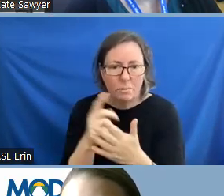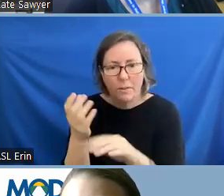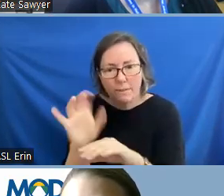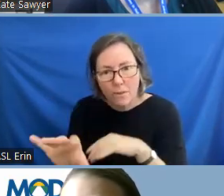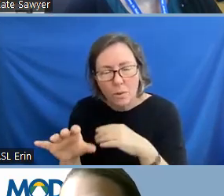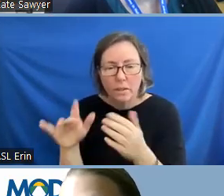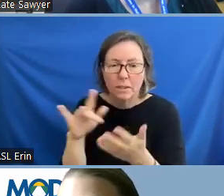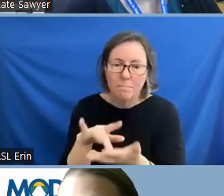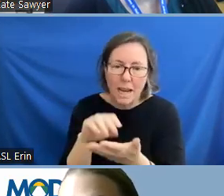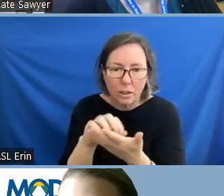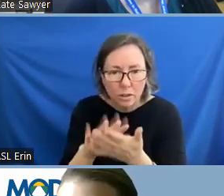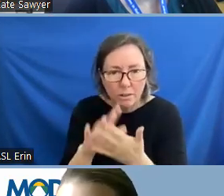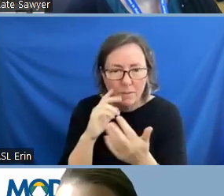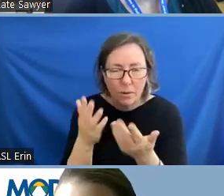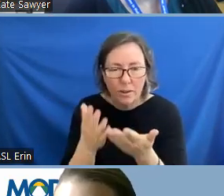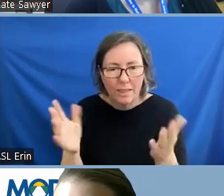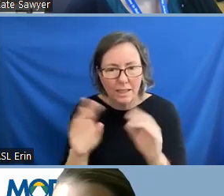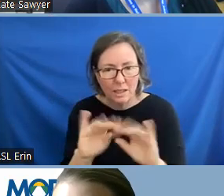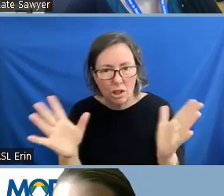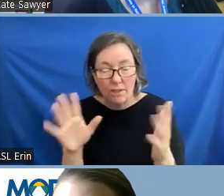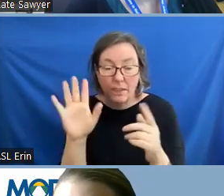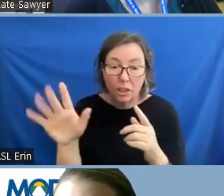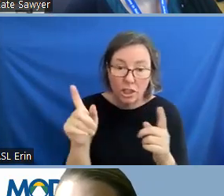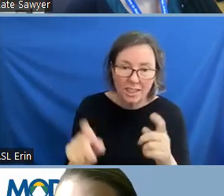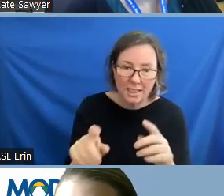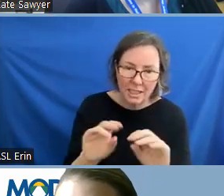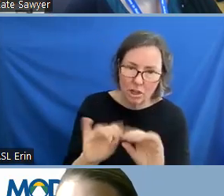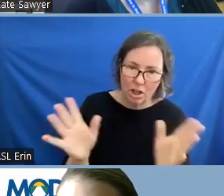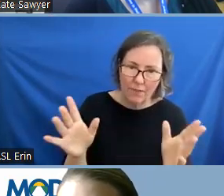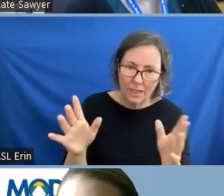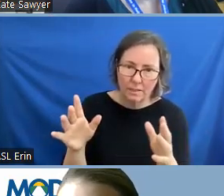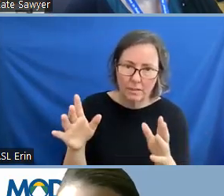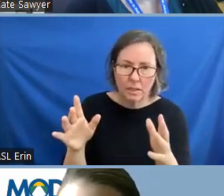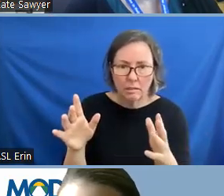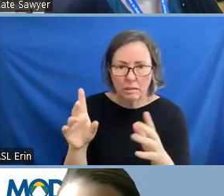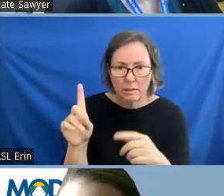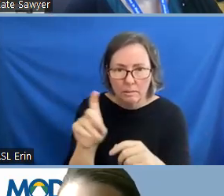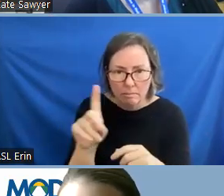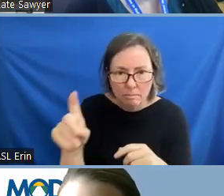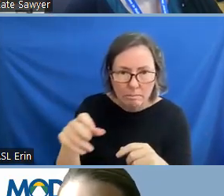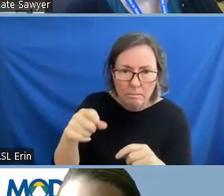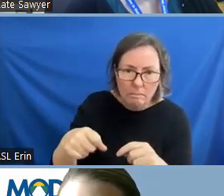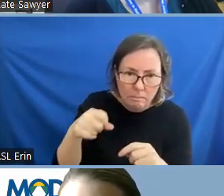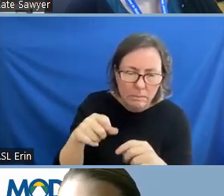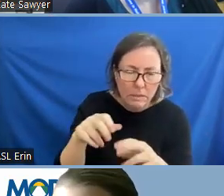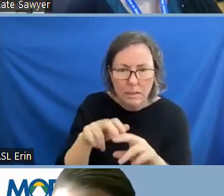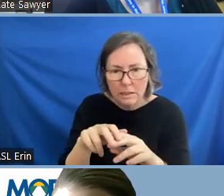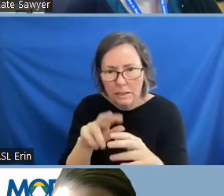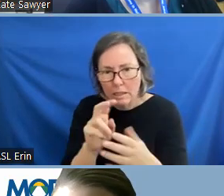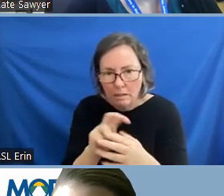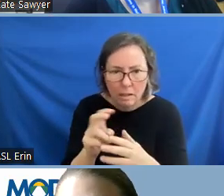if her need for this particular accommodation is obvious, then you do not need paperwork.